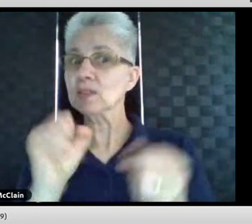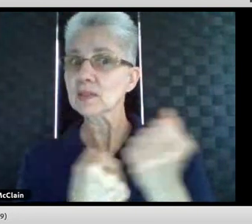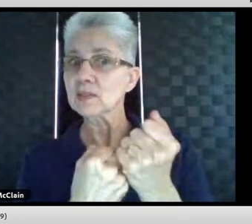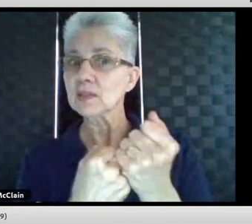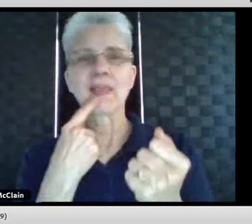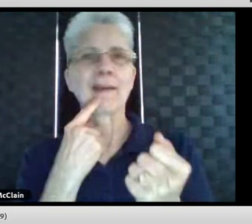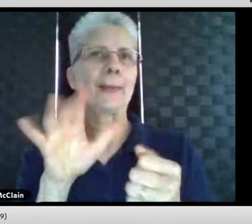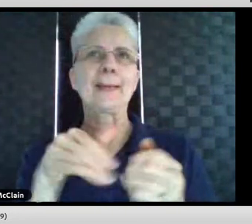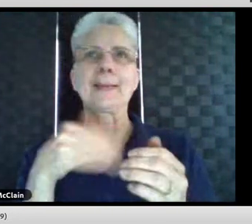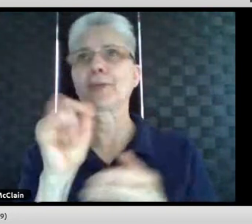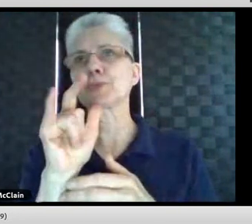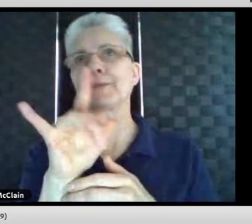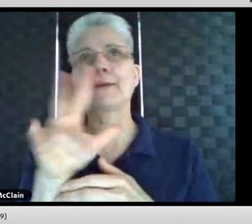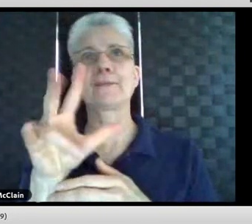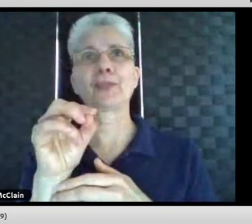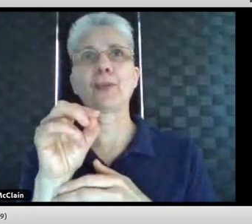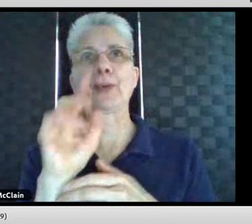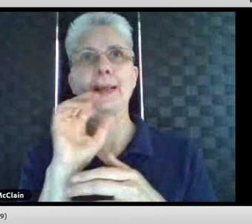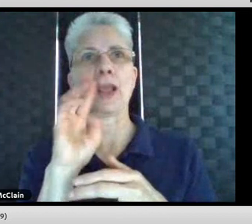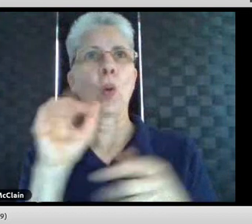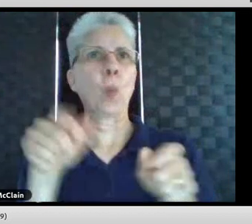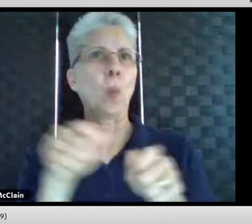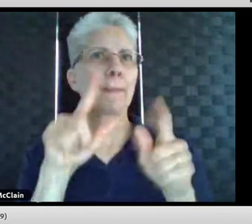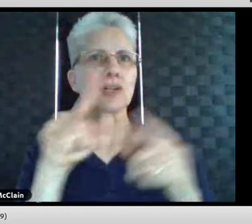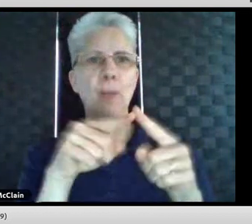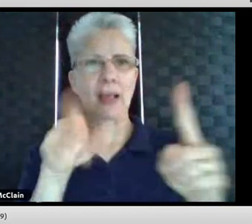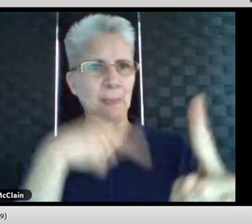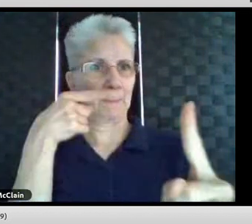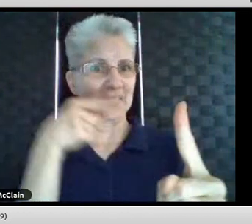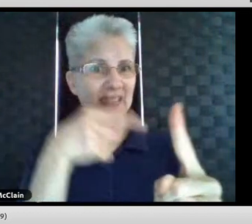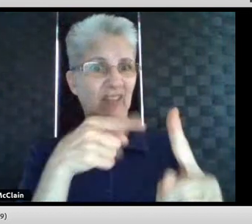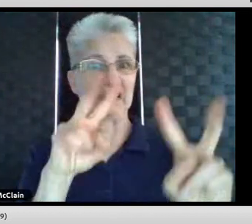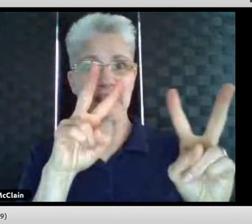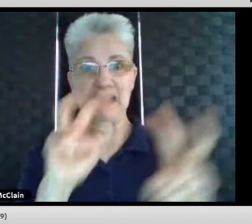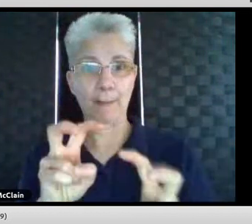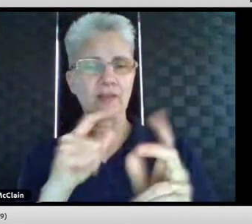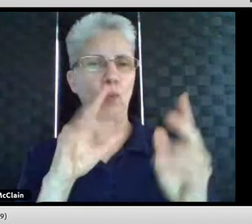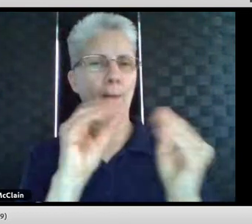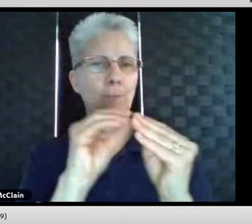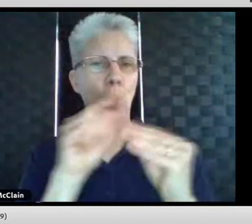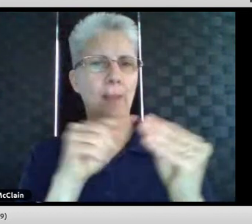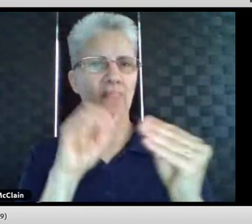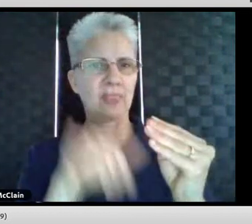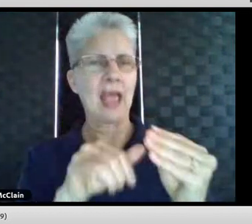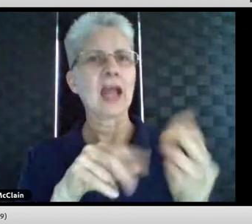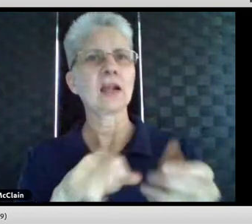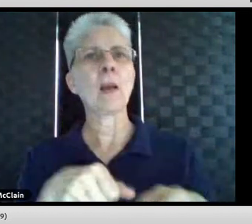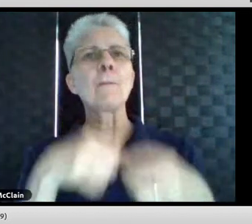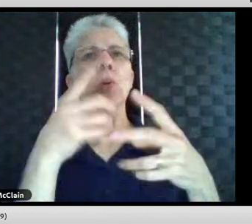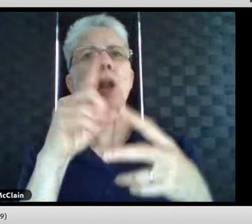30 webinars just on specific topics. If you want more on that, you can look at DigiRef through SWFLN.